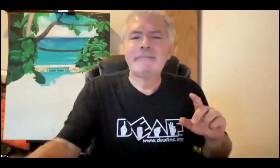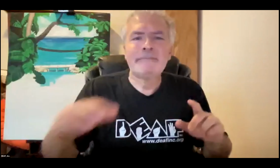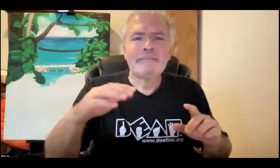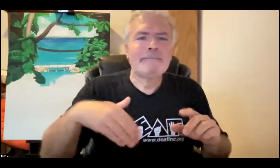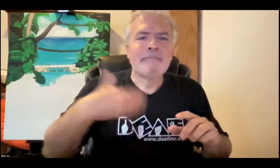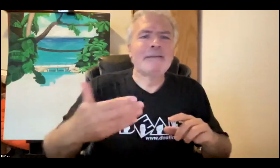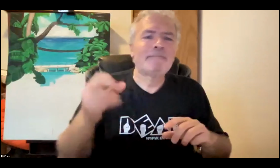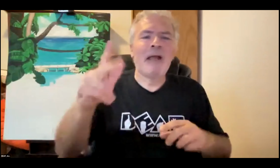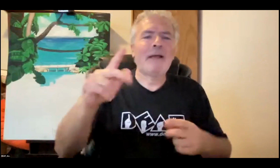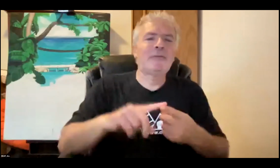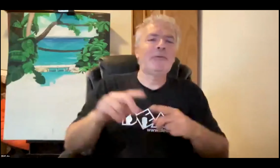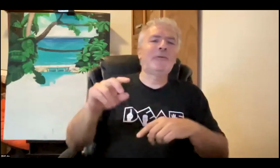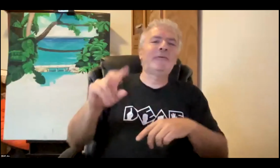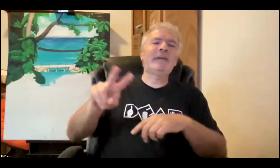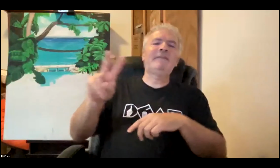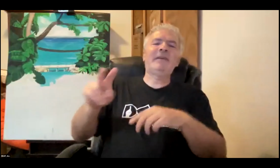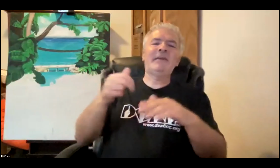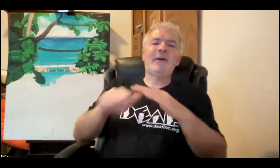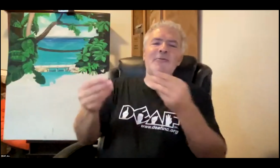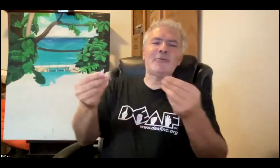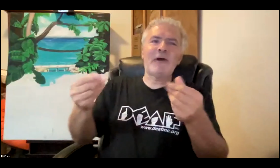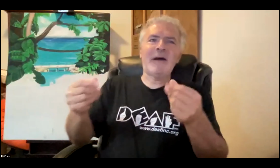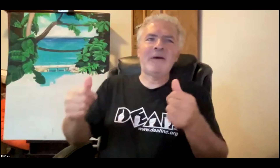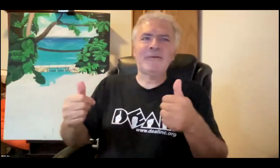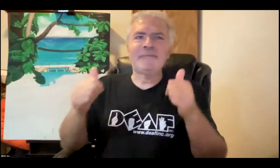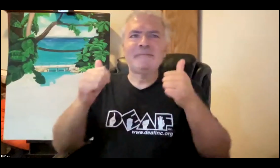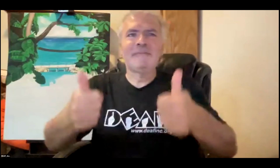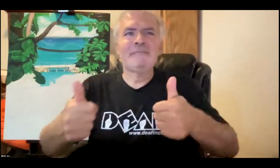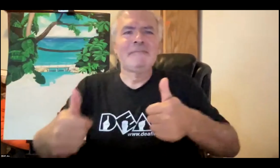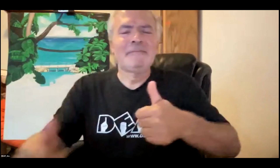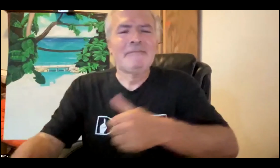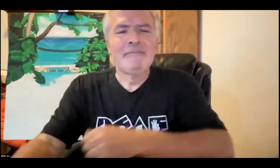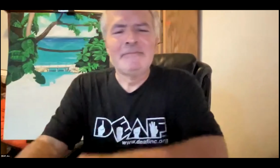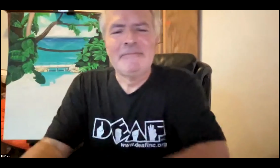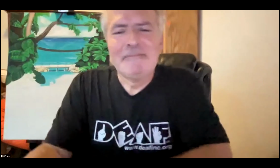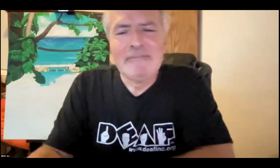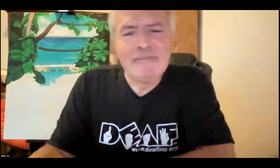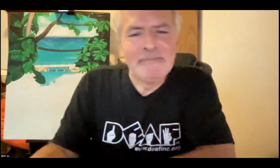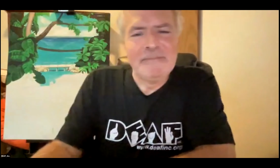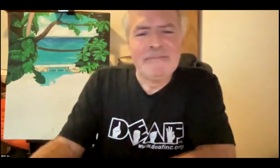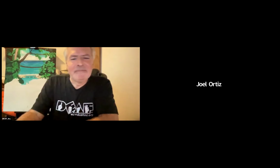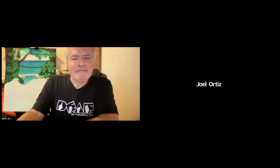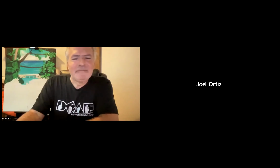Let me see if I can get this turned off. Okay. Back to Visual Vernacular Underground.